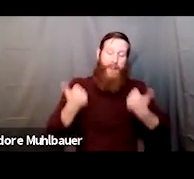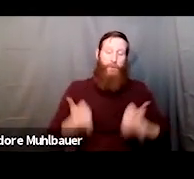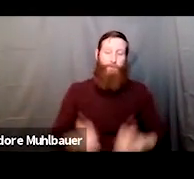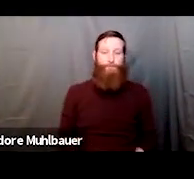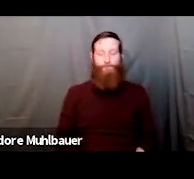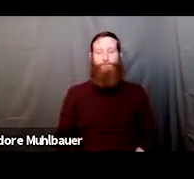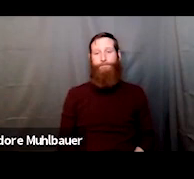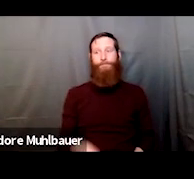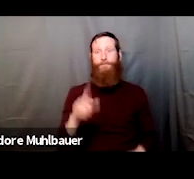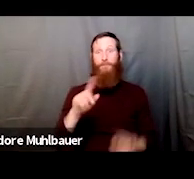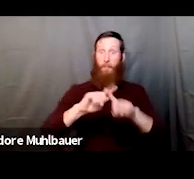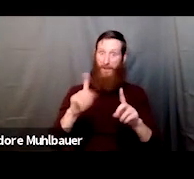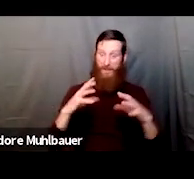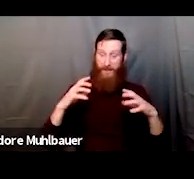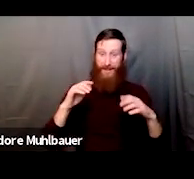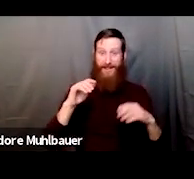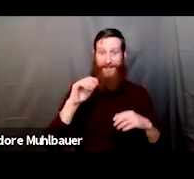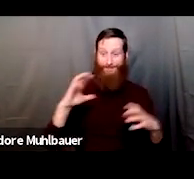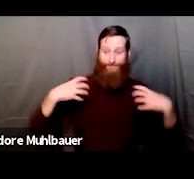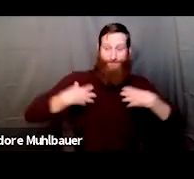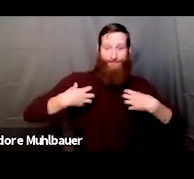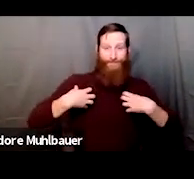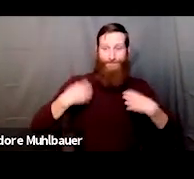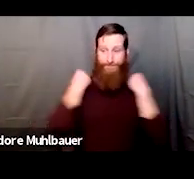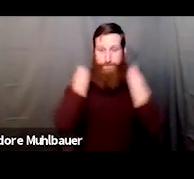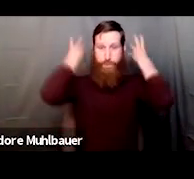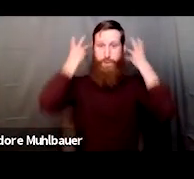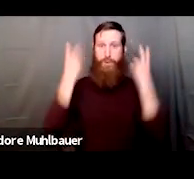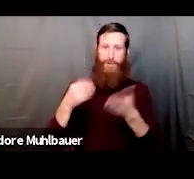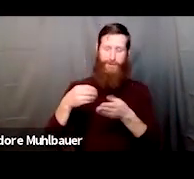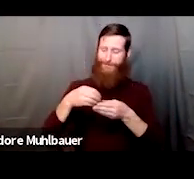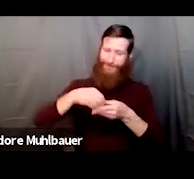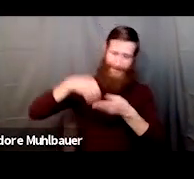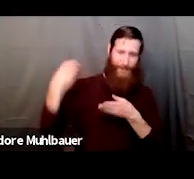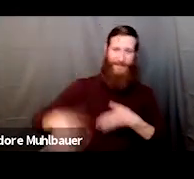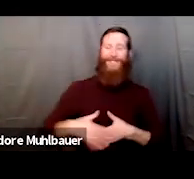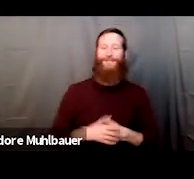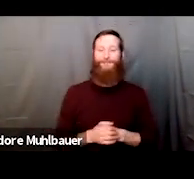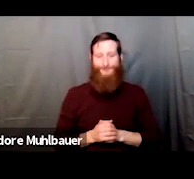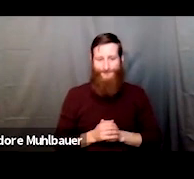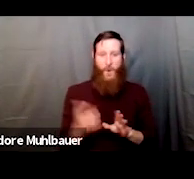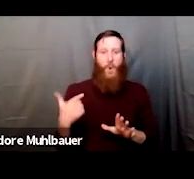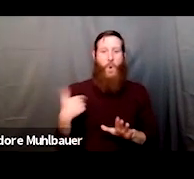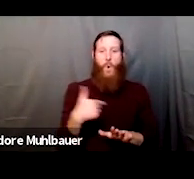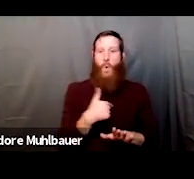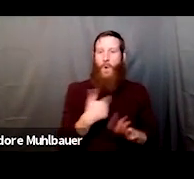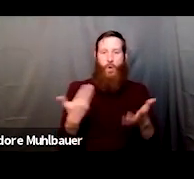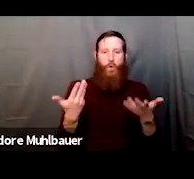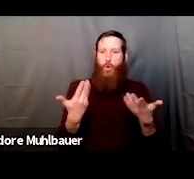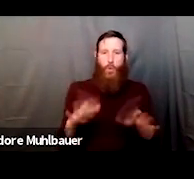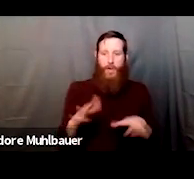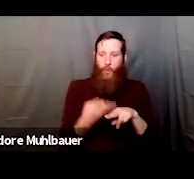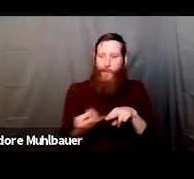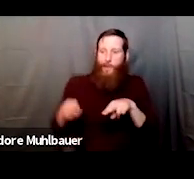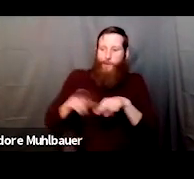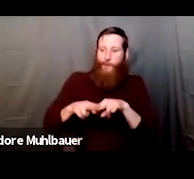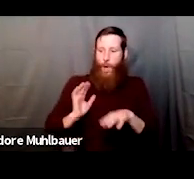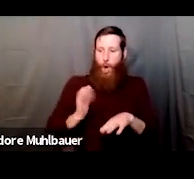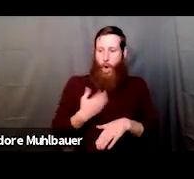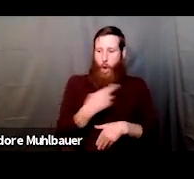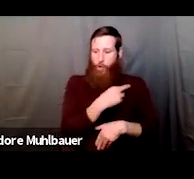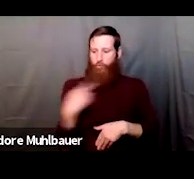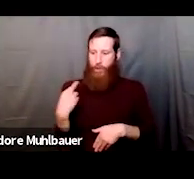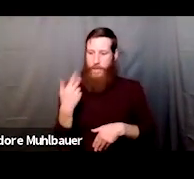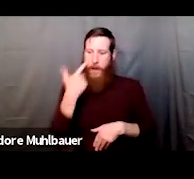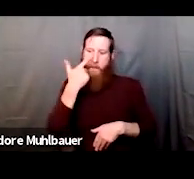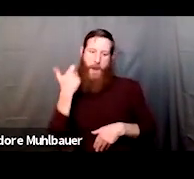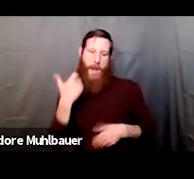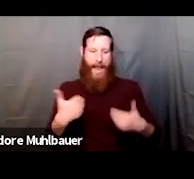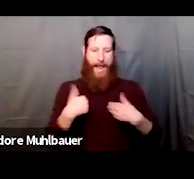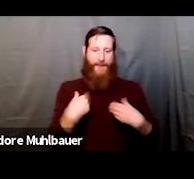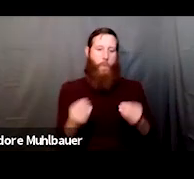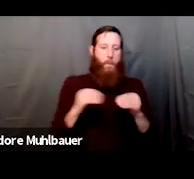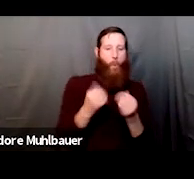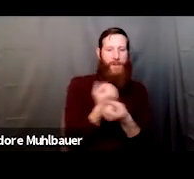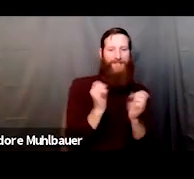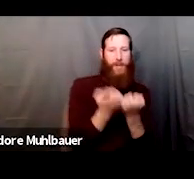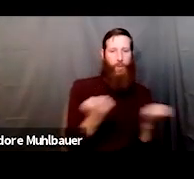They are expensive. We do have to be cautious that we do not increase our risk to match our gear.